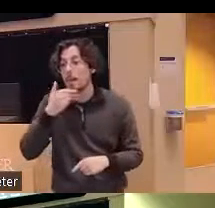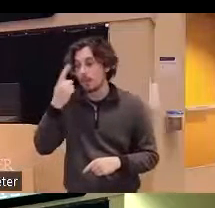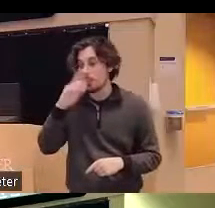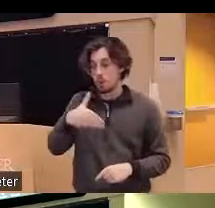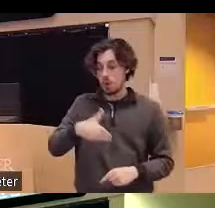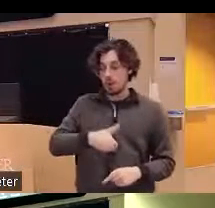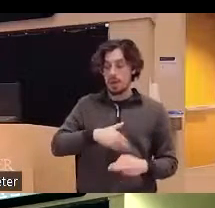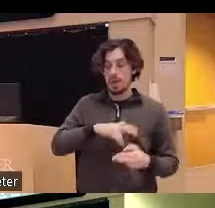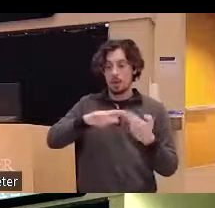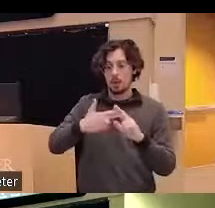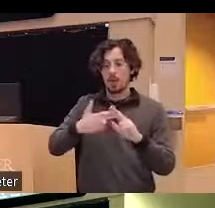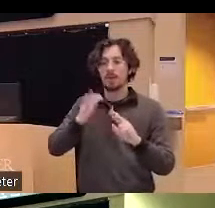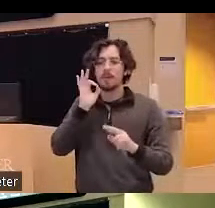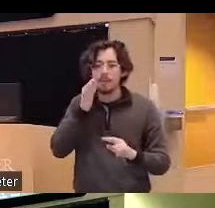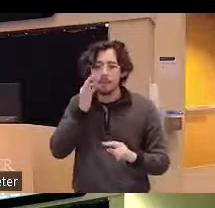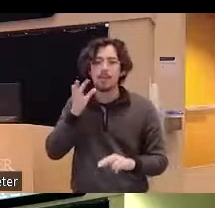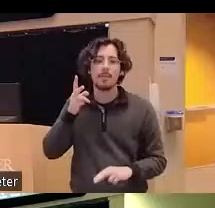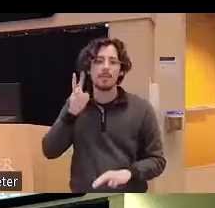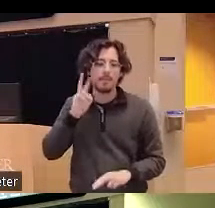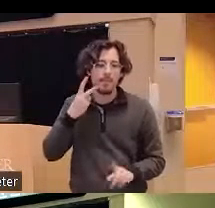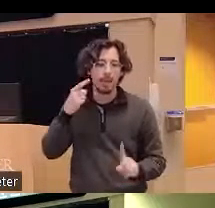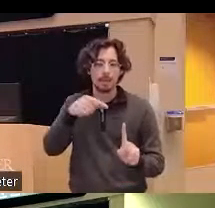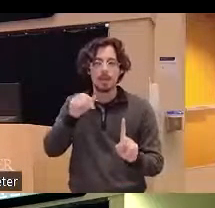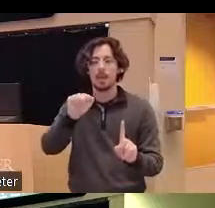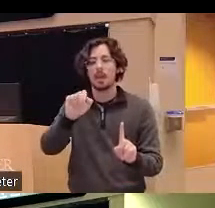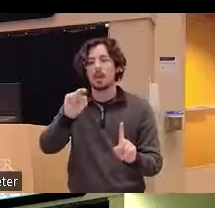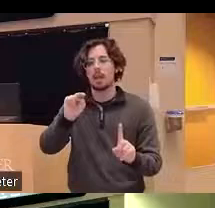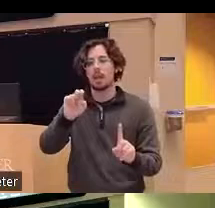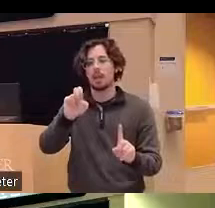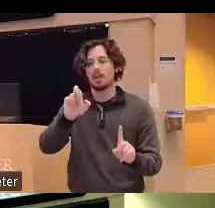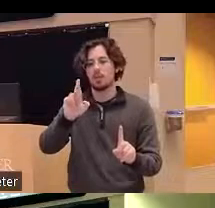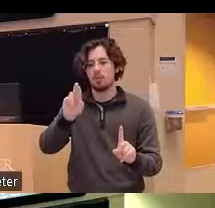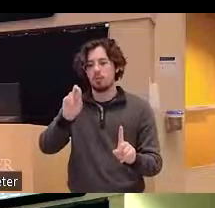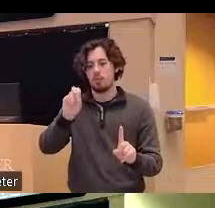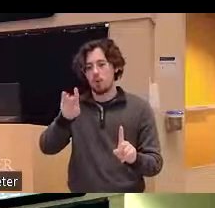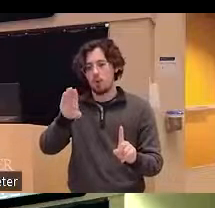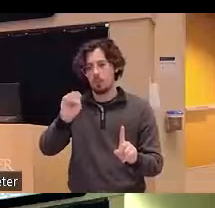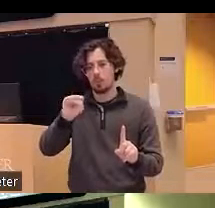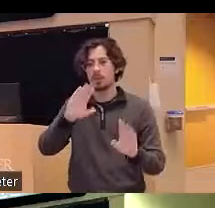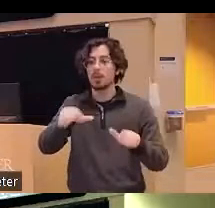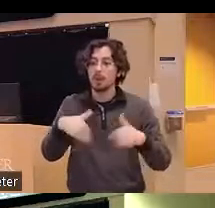is the fruit and vegetables the anoes that give us the really protective substances in